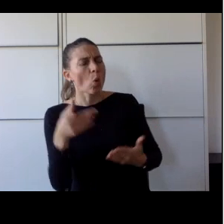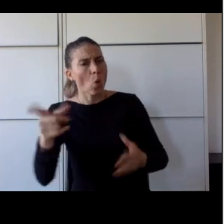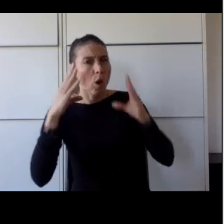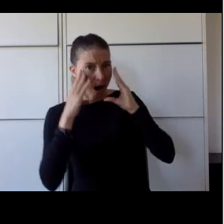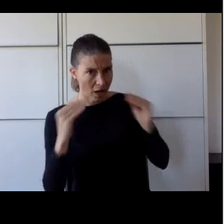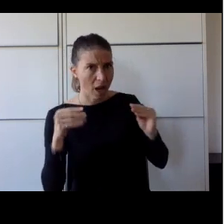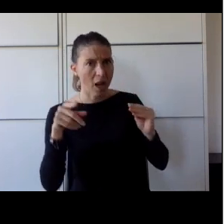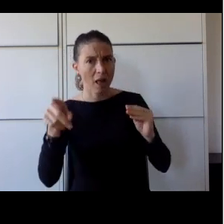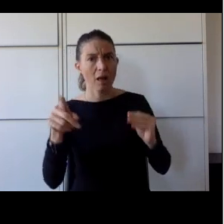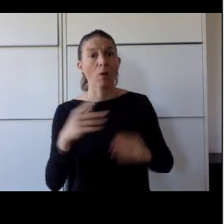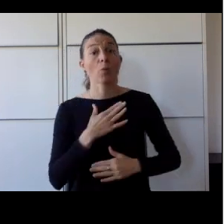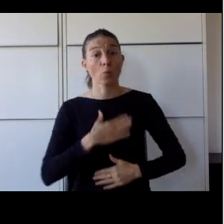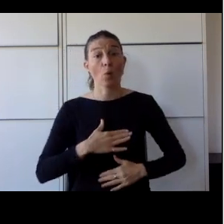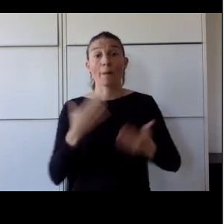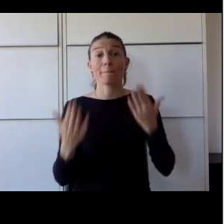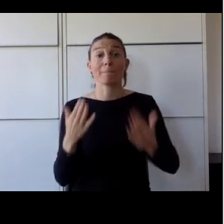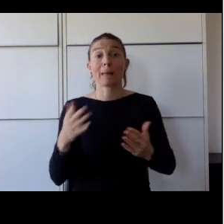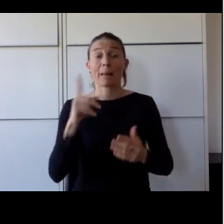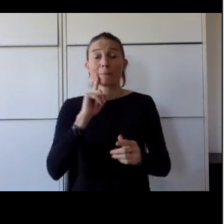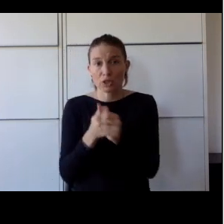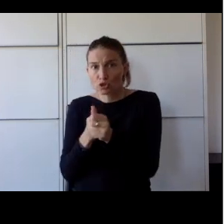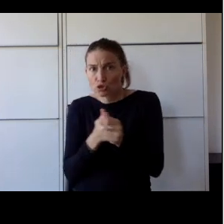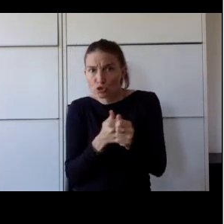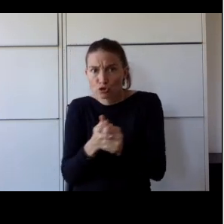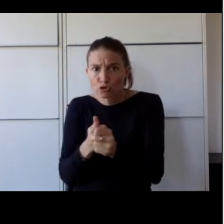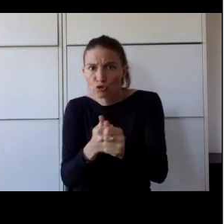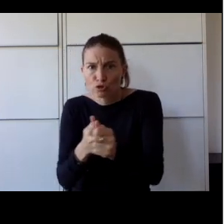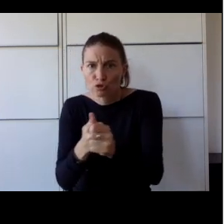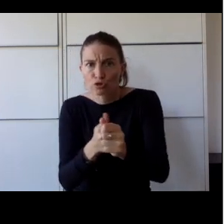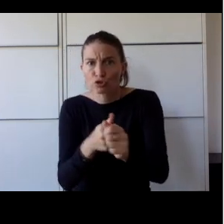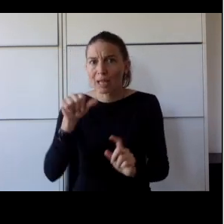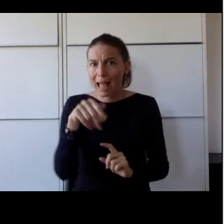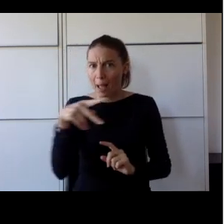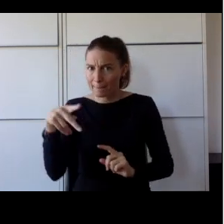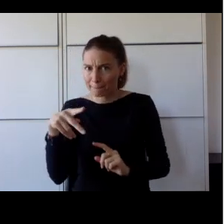a tracking app to track you and your contacts when you get the virus